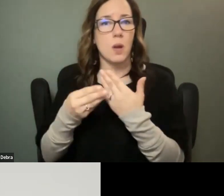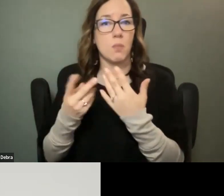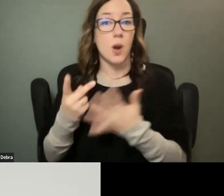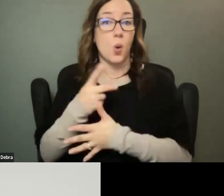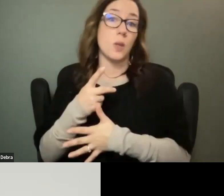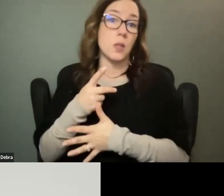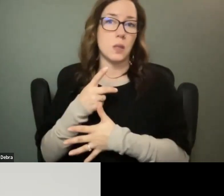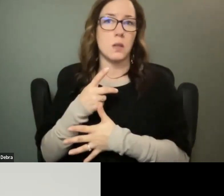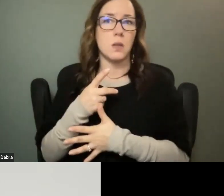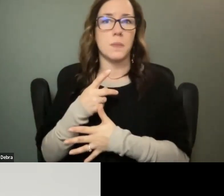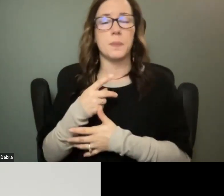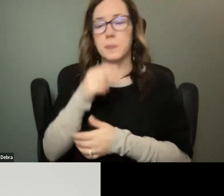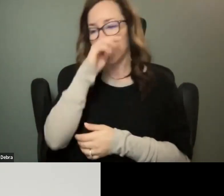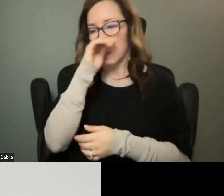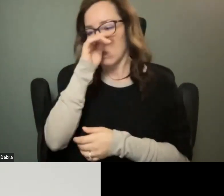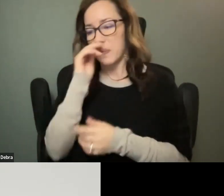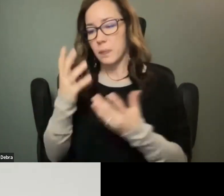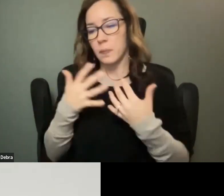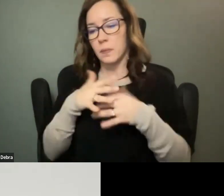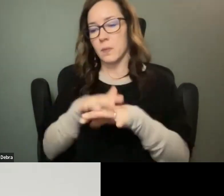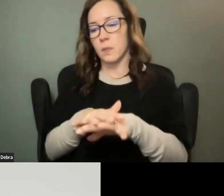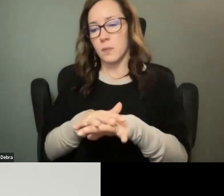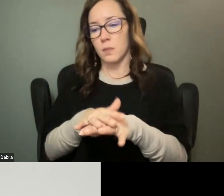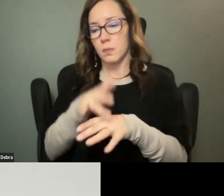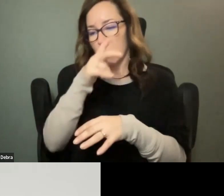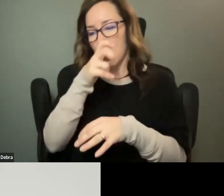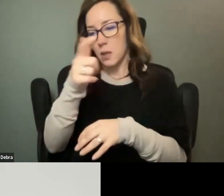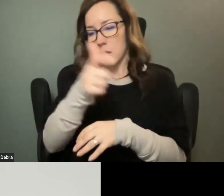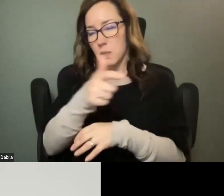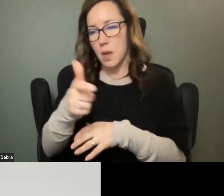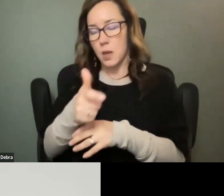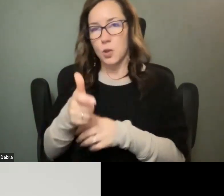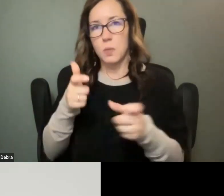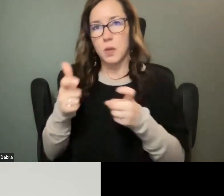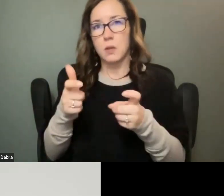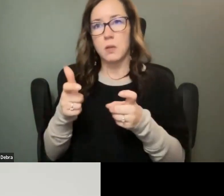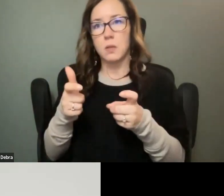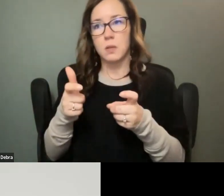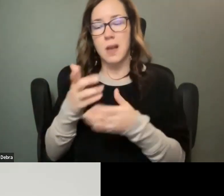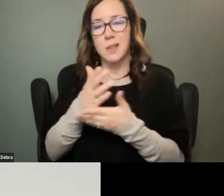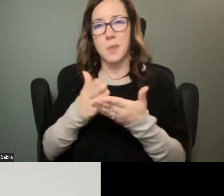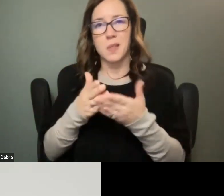and address integrated Pest Management